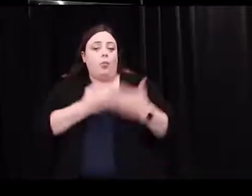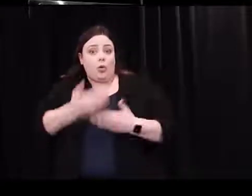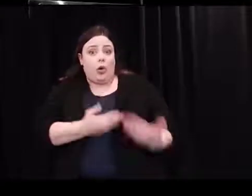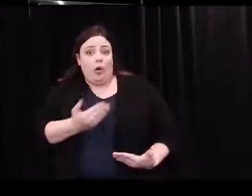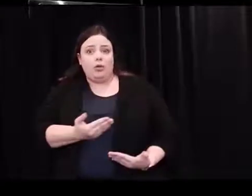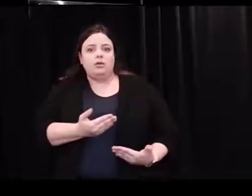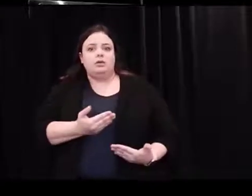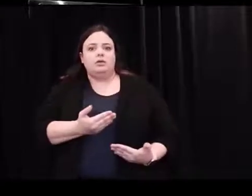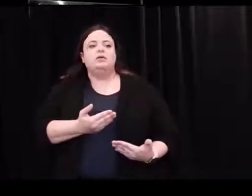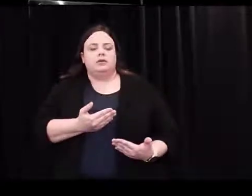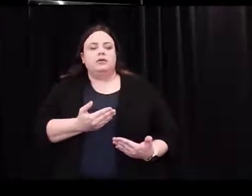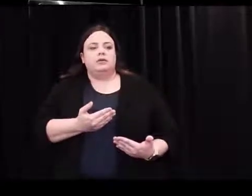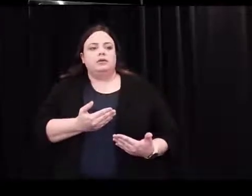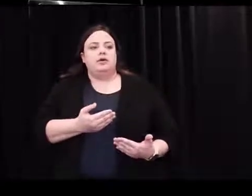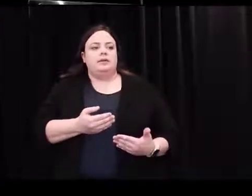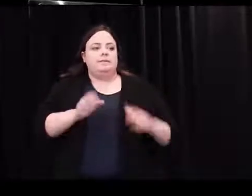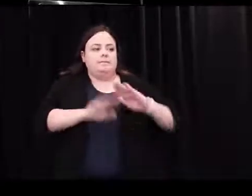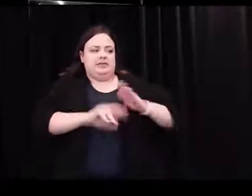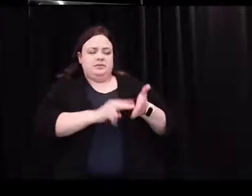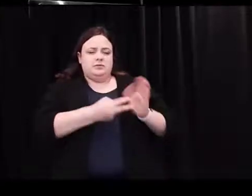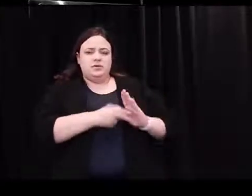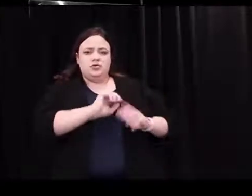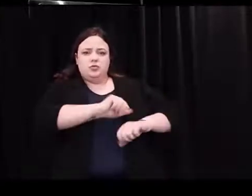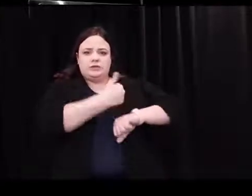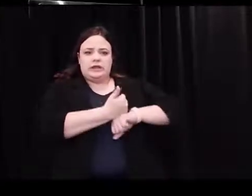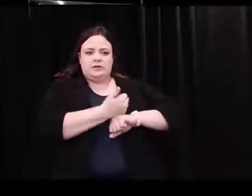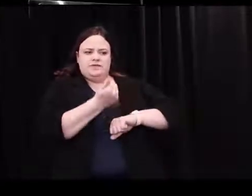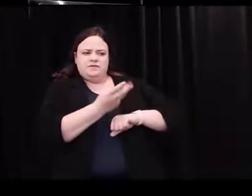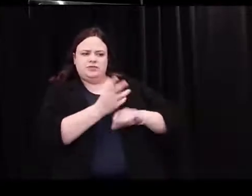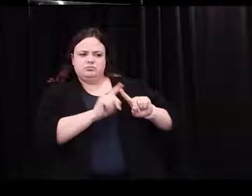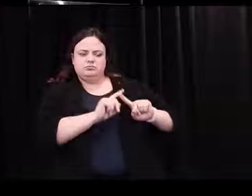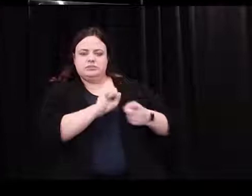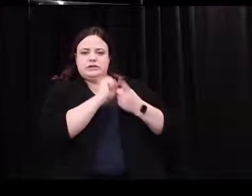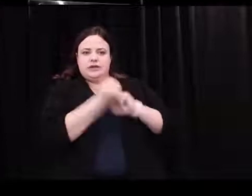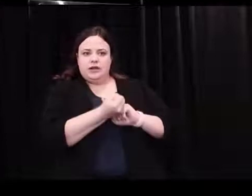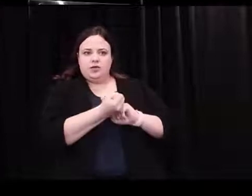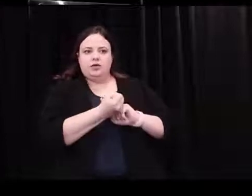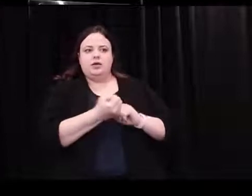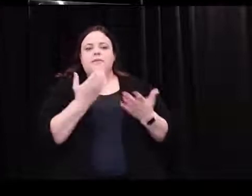for usability basically you set up a couple of scenarios. Right? Let's say it's e-commerce store,